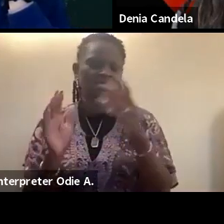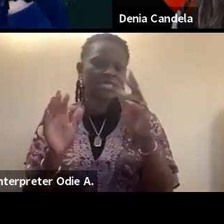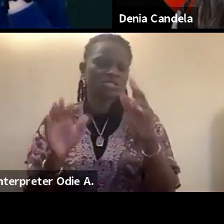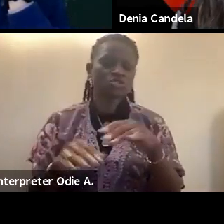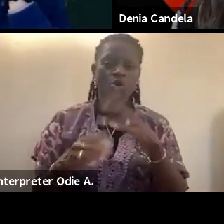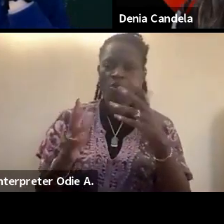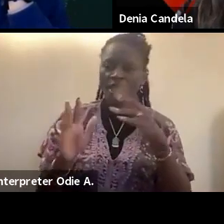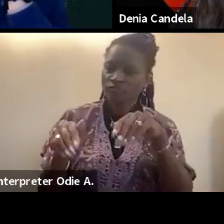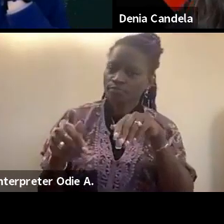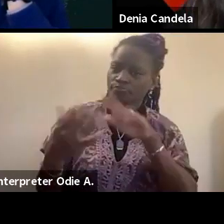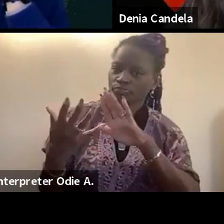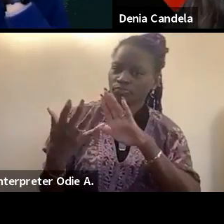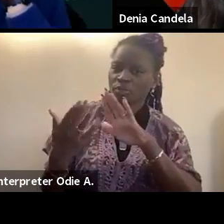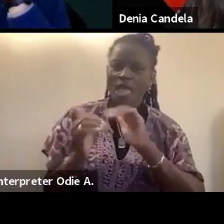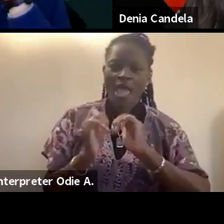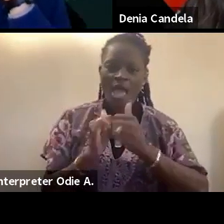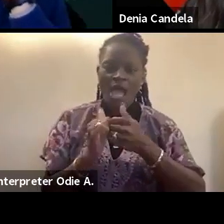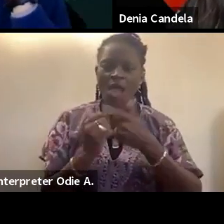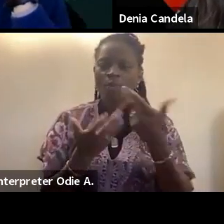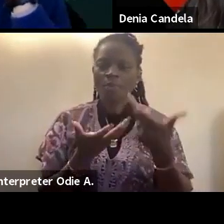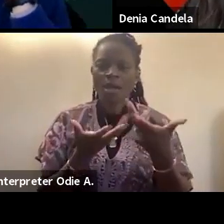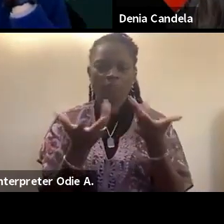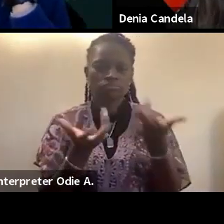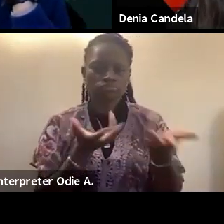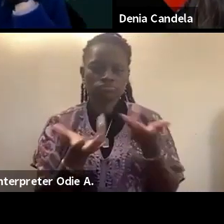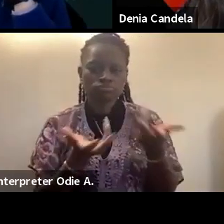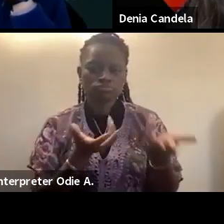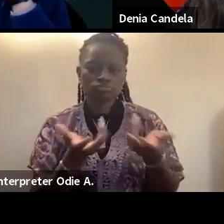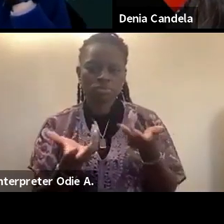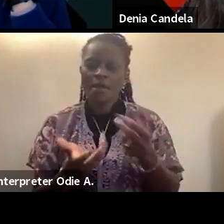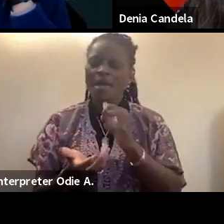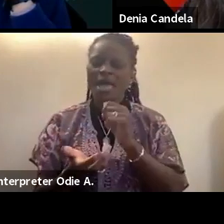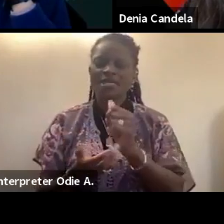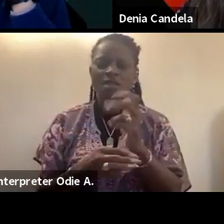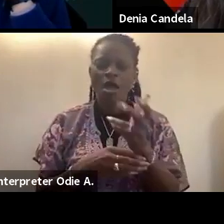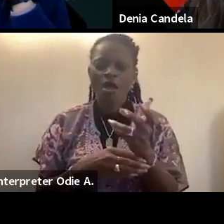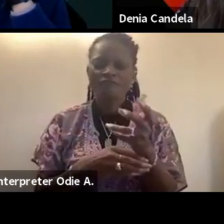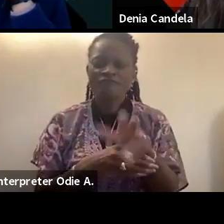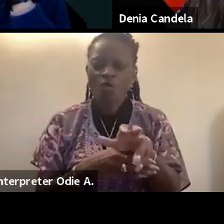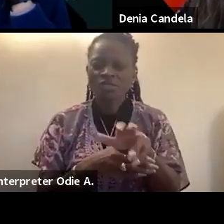having conversations and not pressuring, but being able to create spaces for